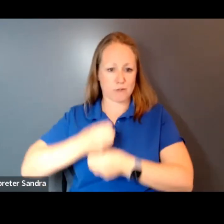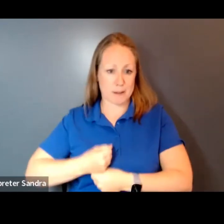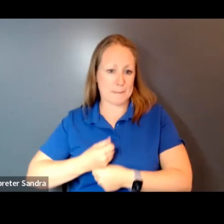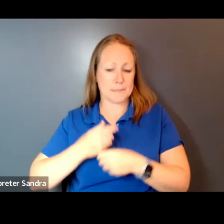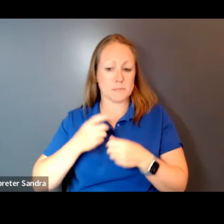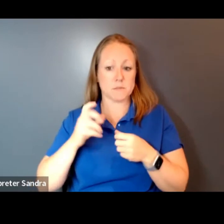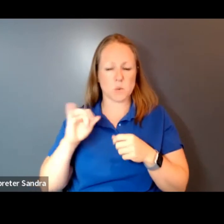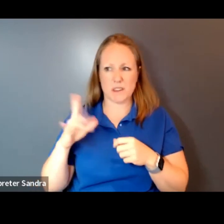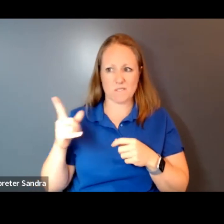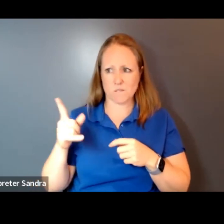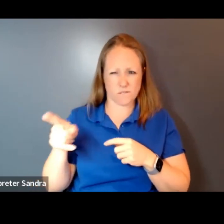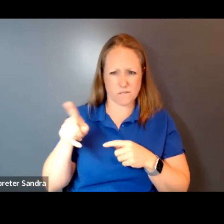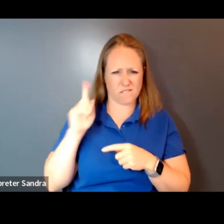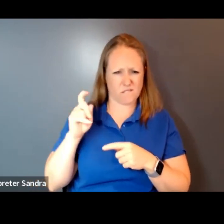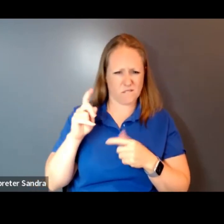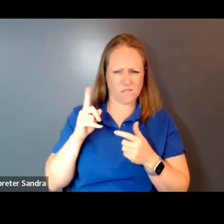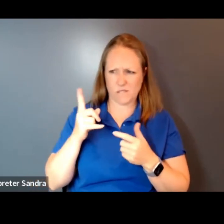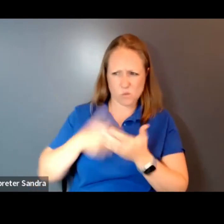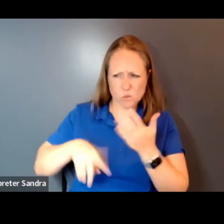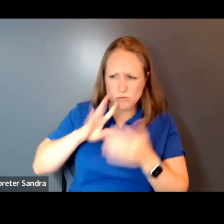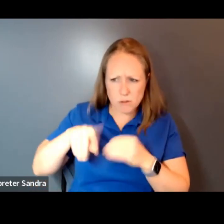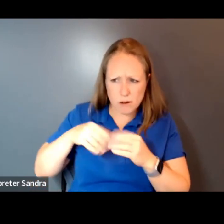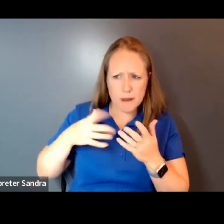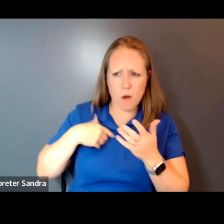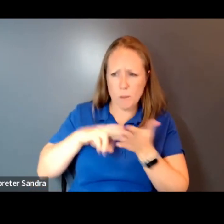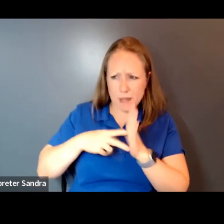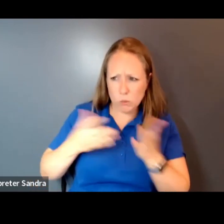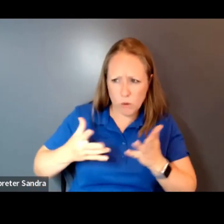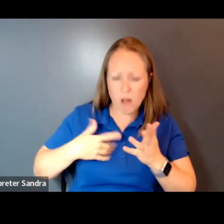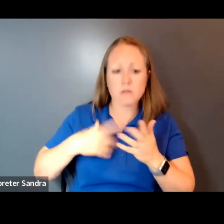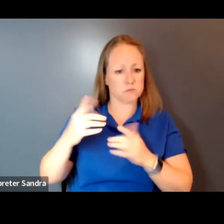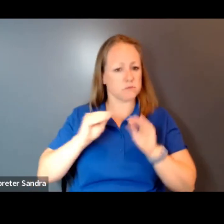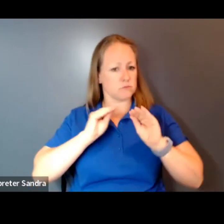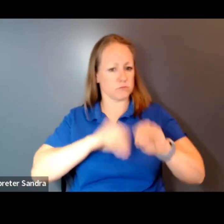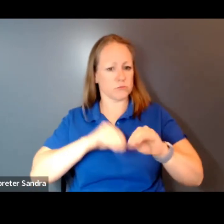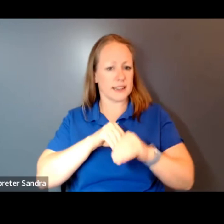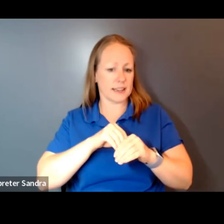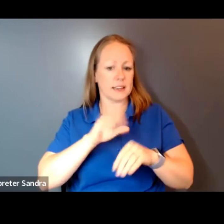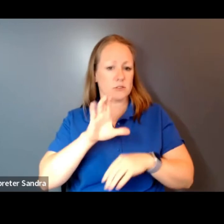them, please put them in the chat. For instance, we use support planners, rather than